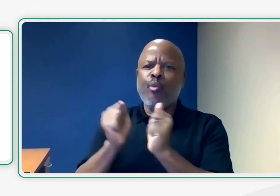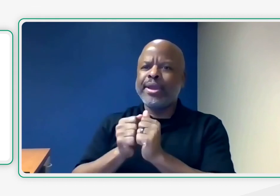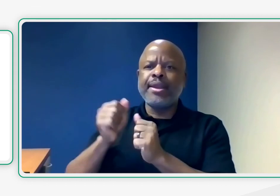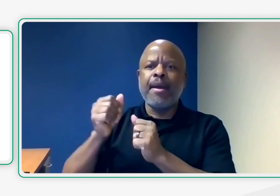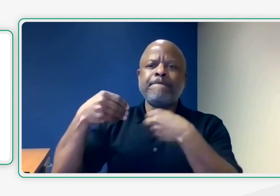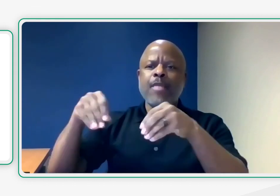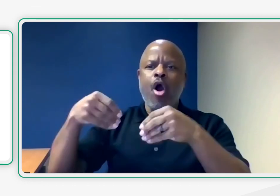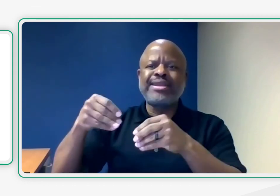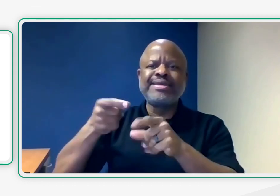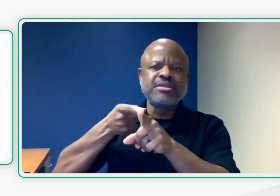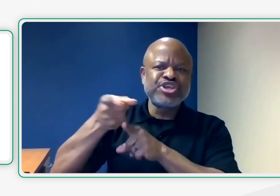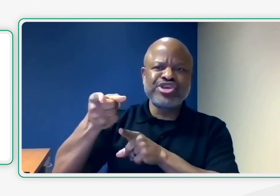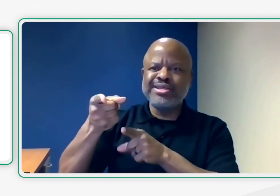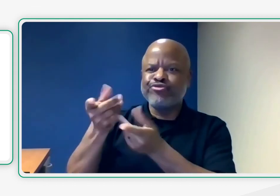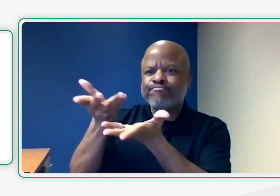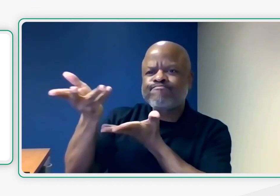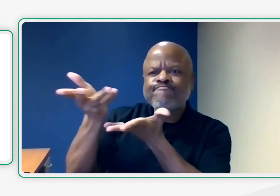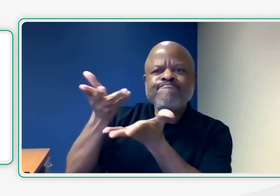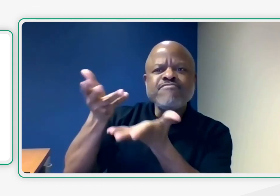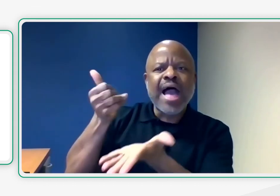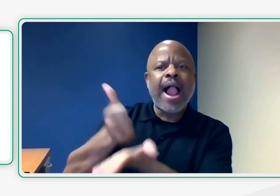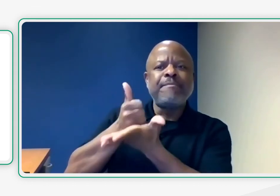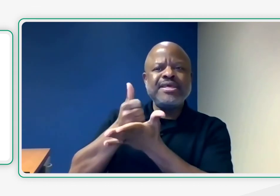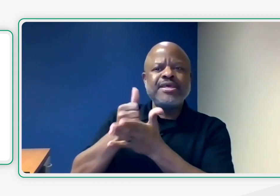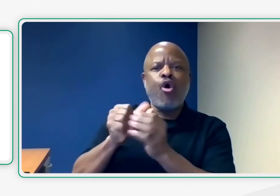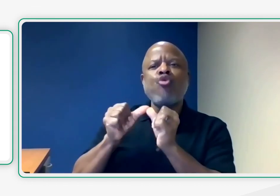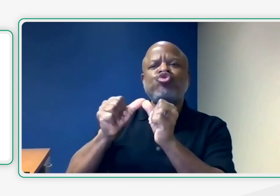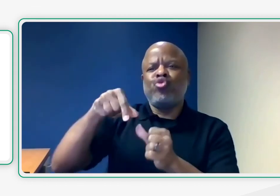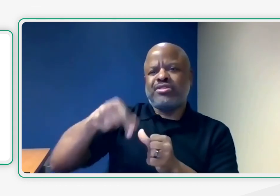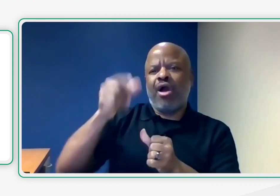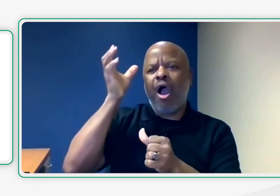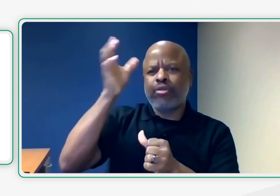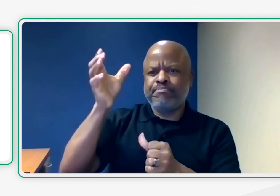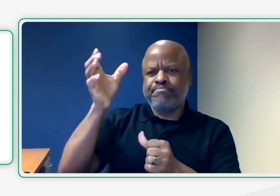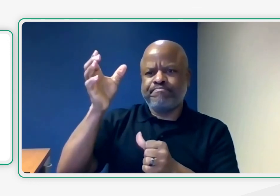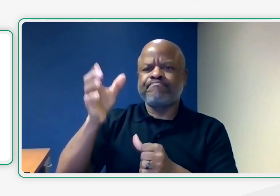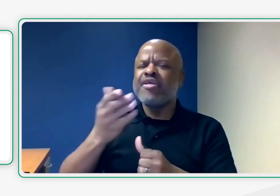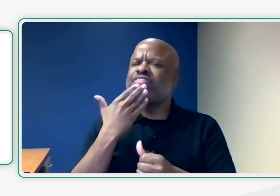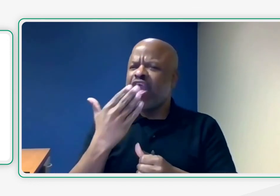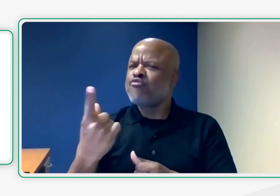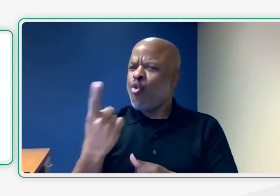YouTube, or Facebook, and I want to work with marketing specialists to figure out